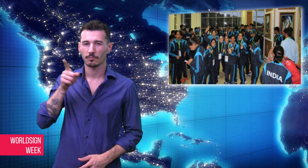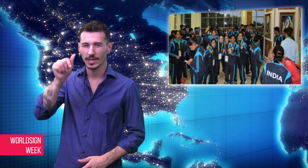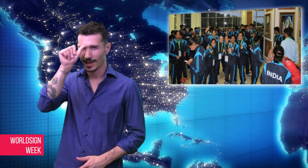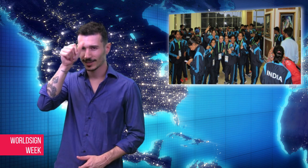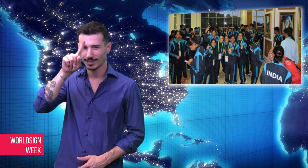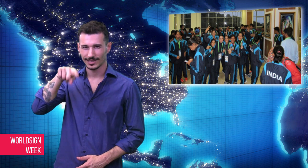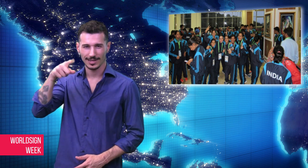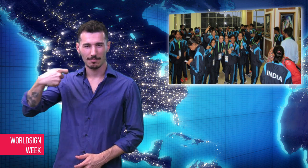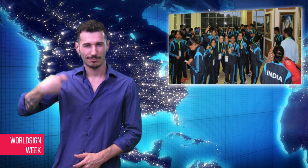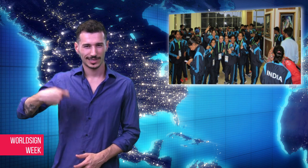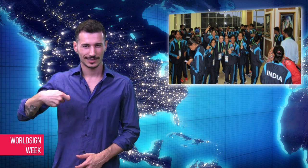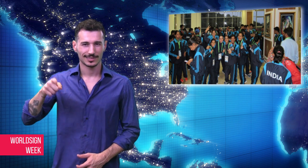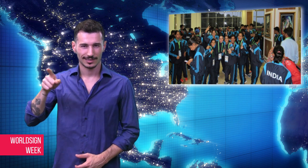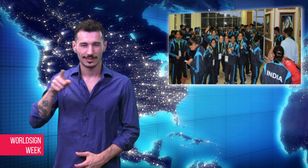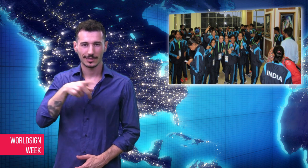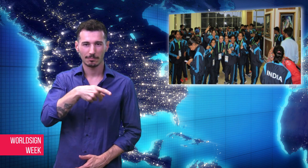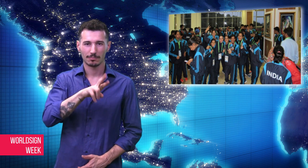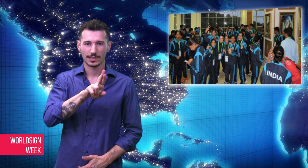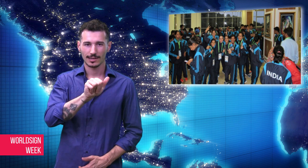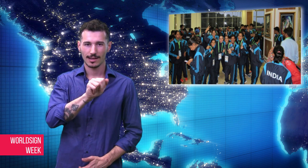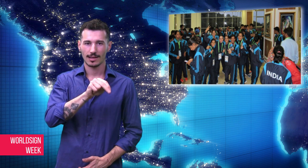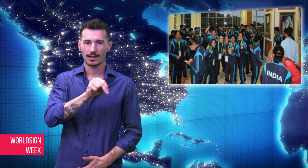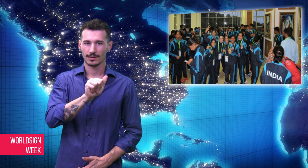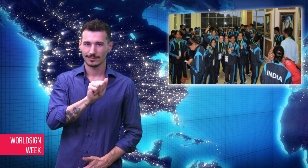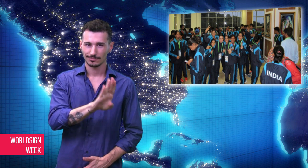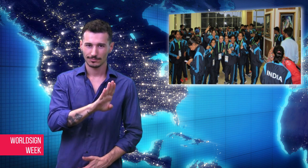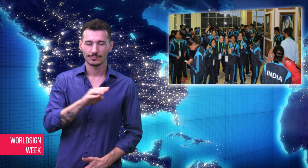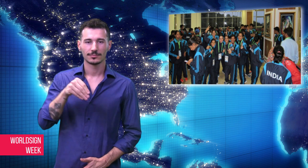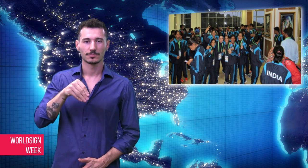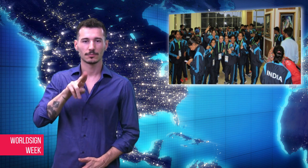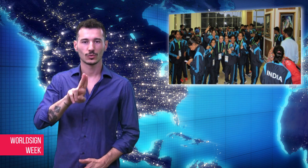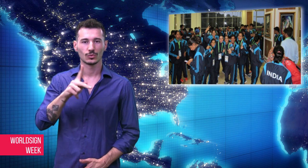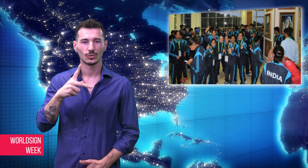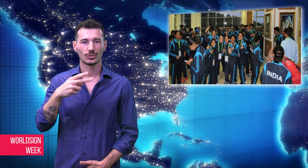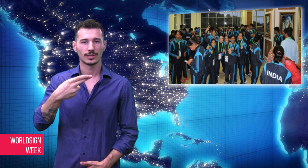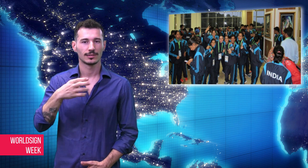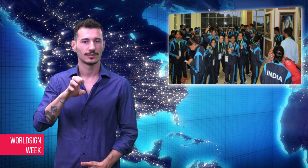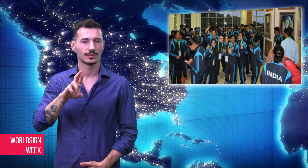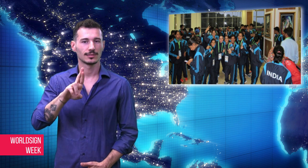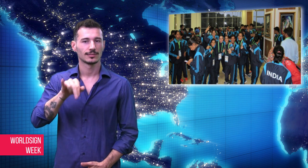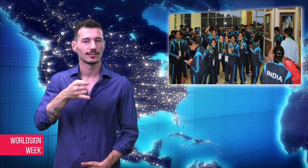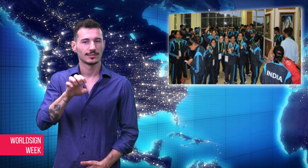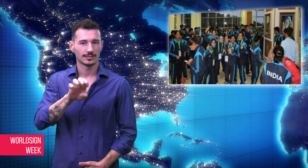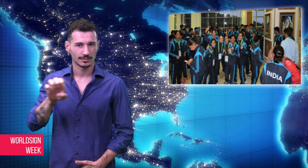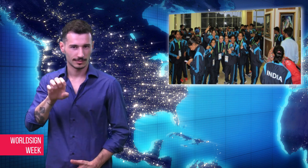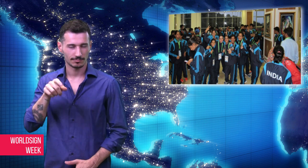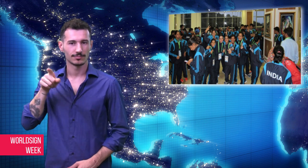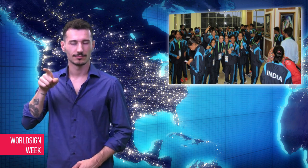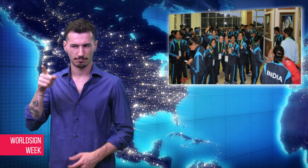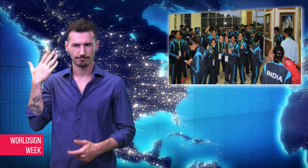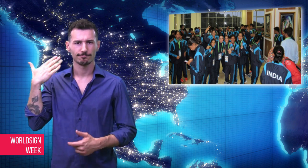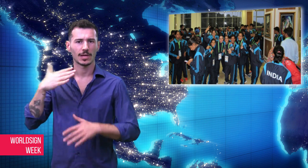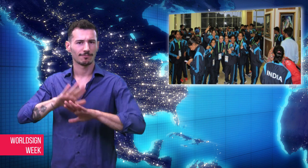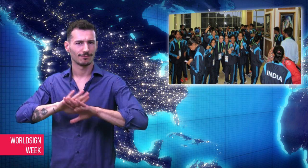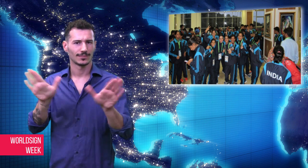This contrasts with Indian President Pranab Mukherjee who awarded four